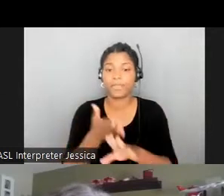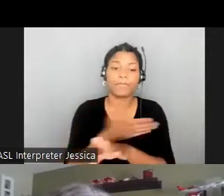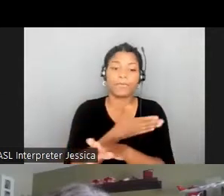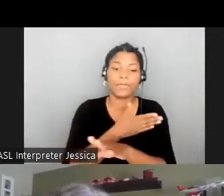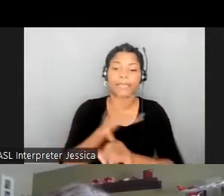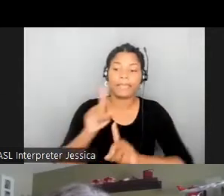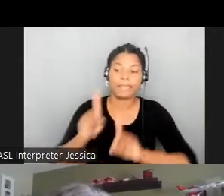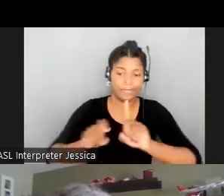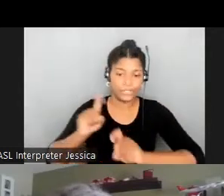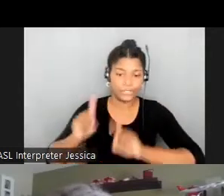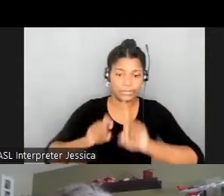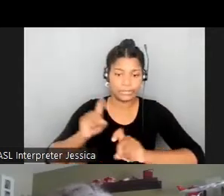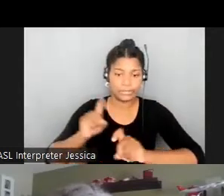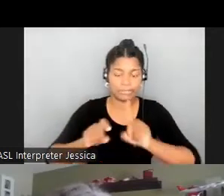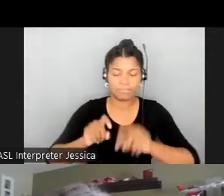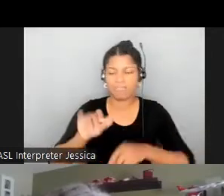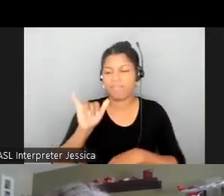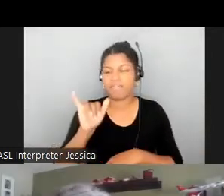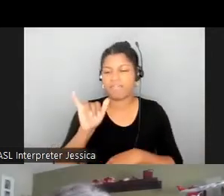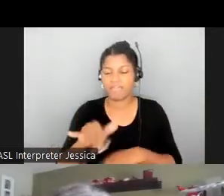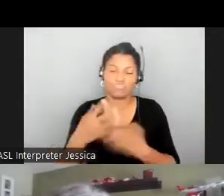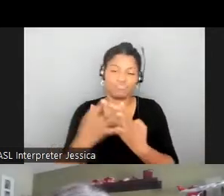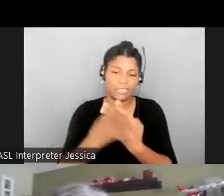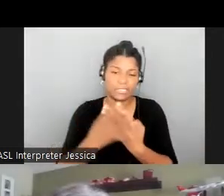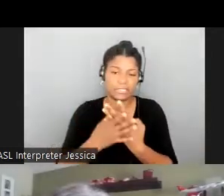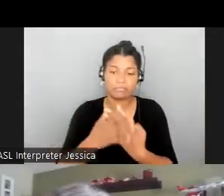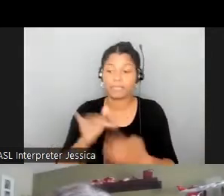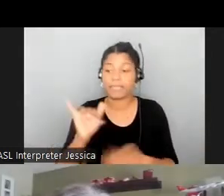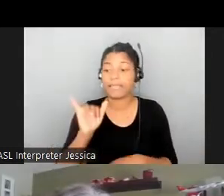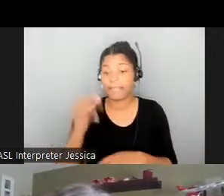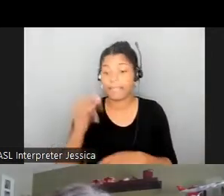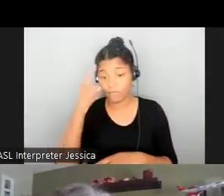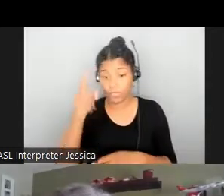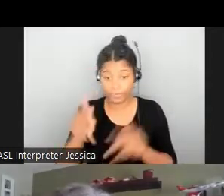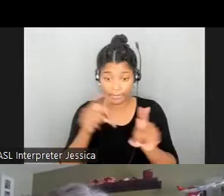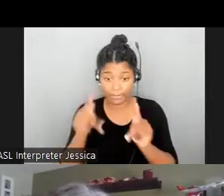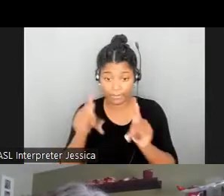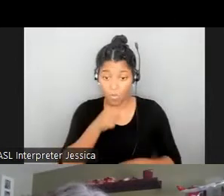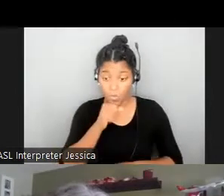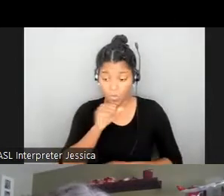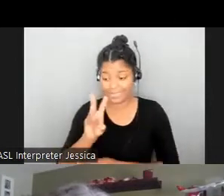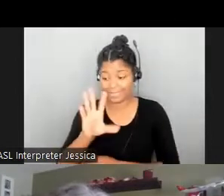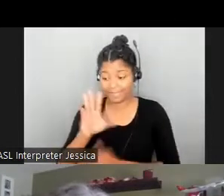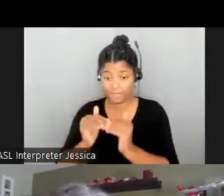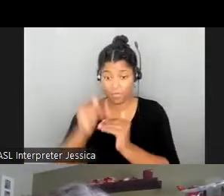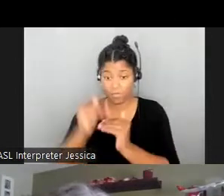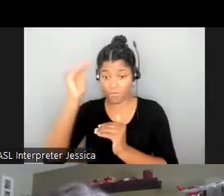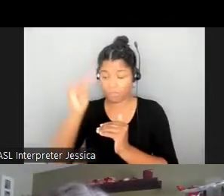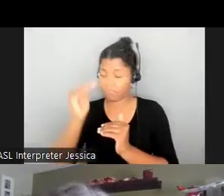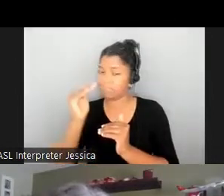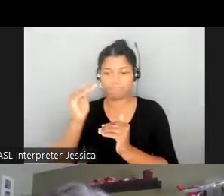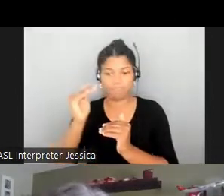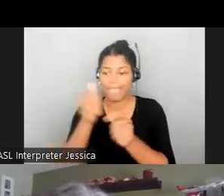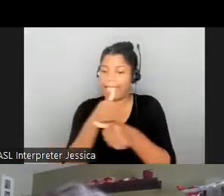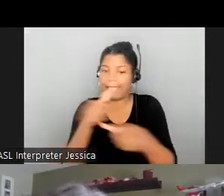This is a service not for people just over 65; it is for anybody going into a nursing facility.